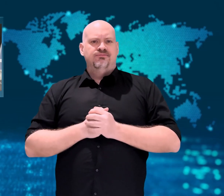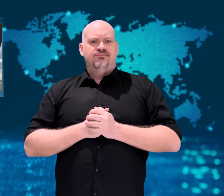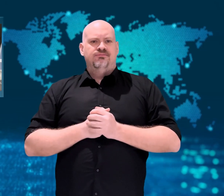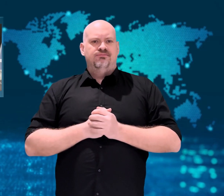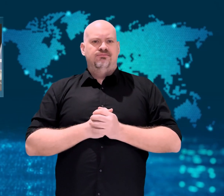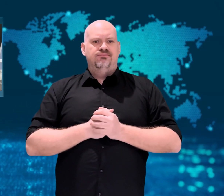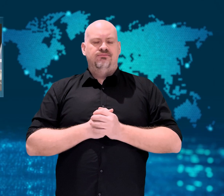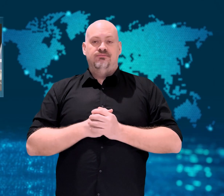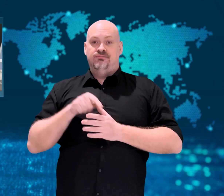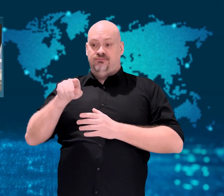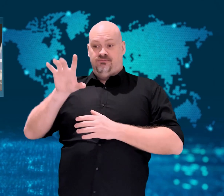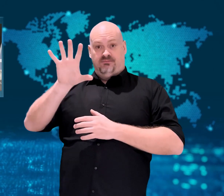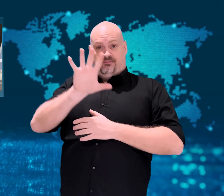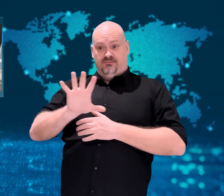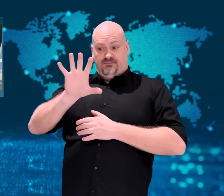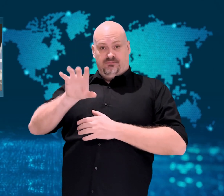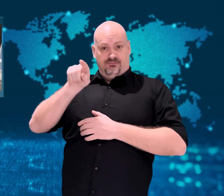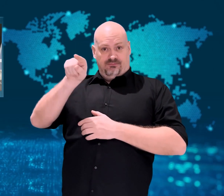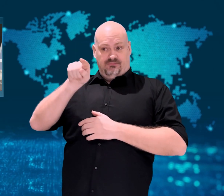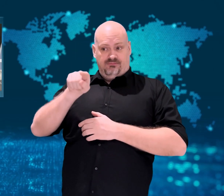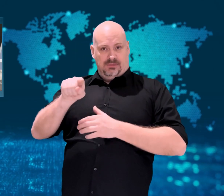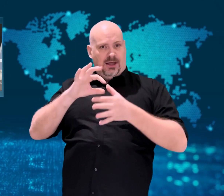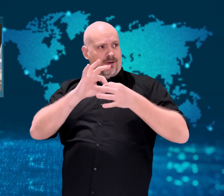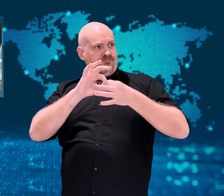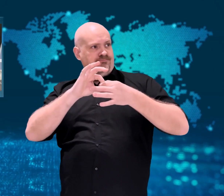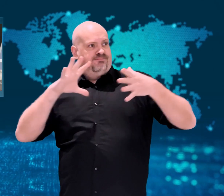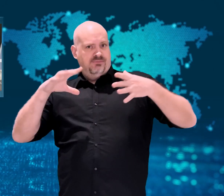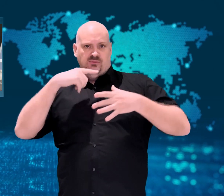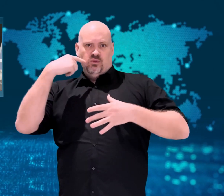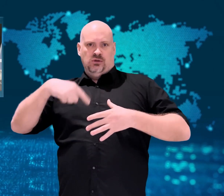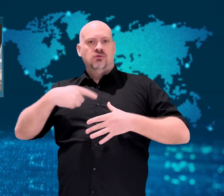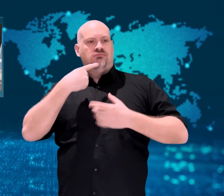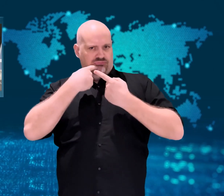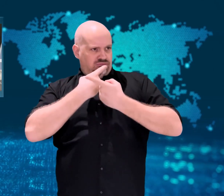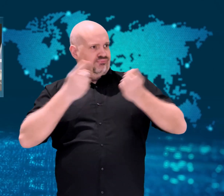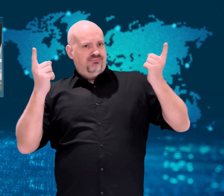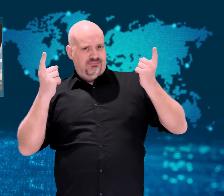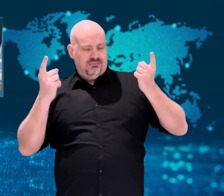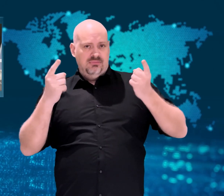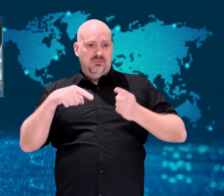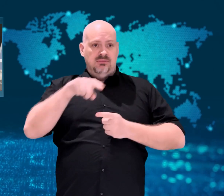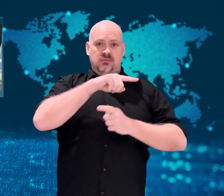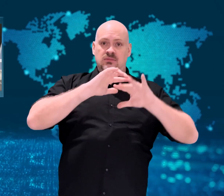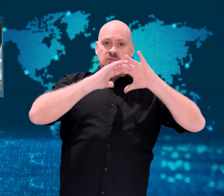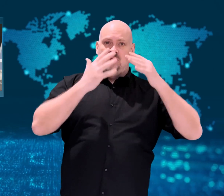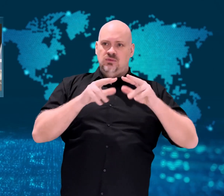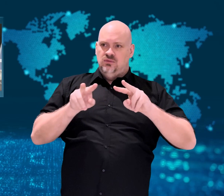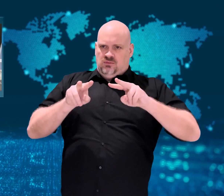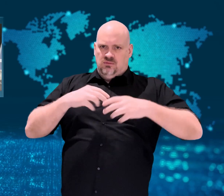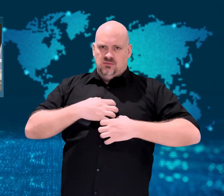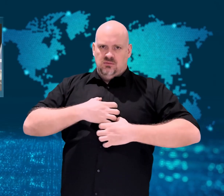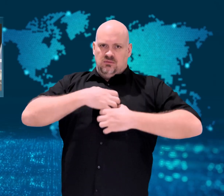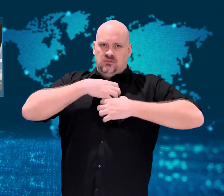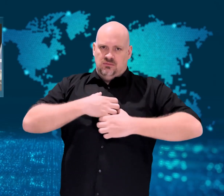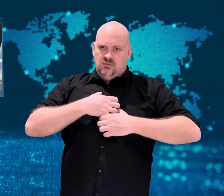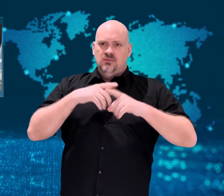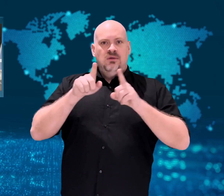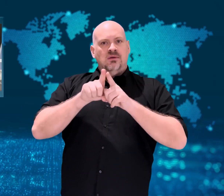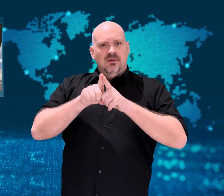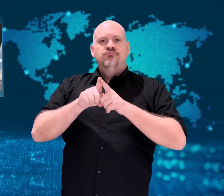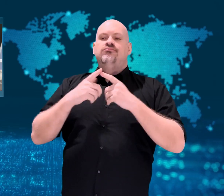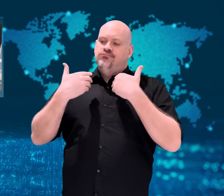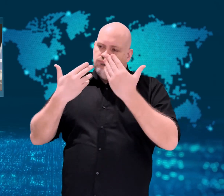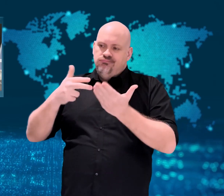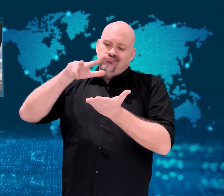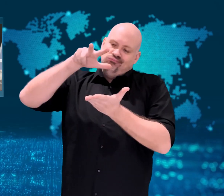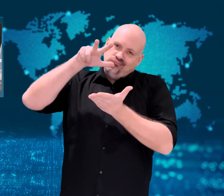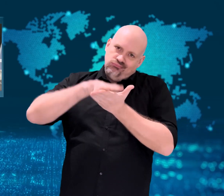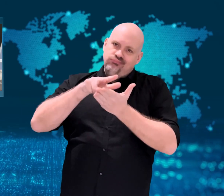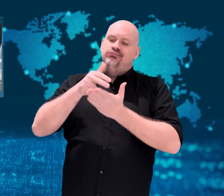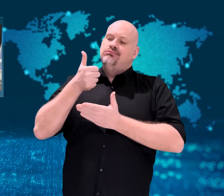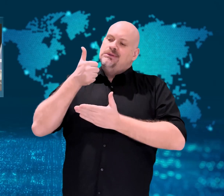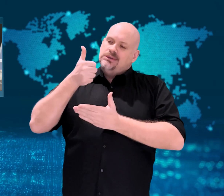The region’s independence from Ukraine has not been recognized by